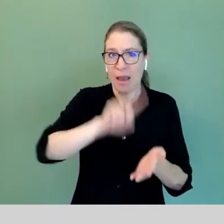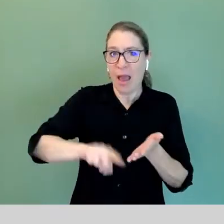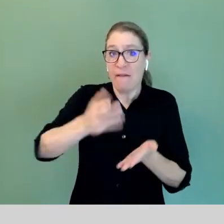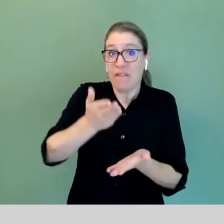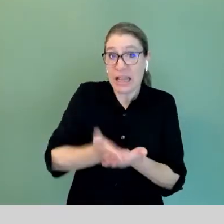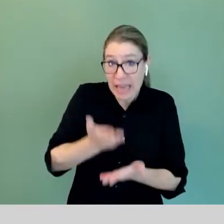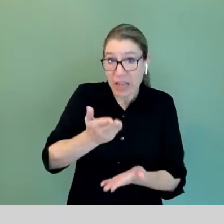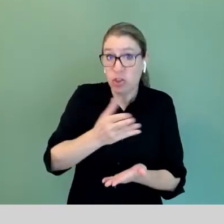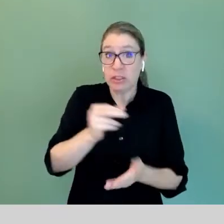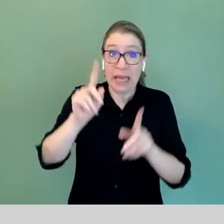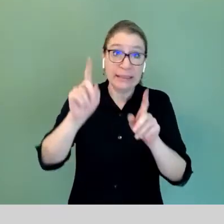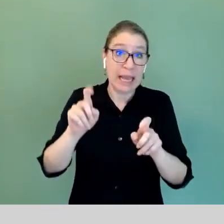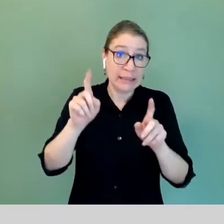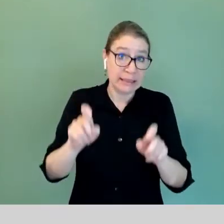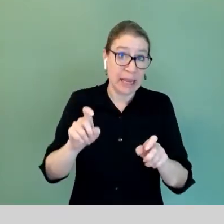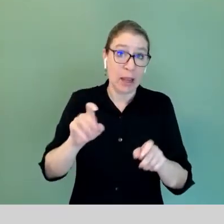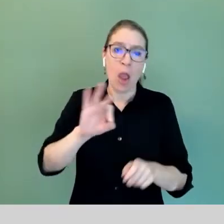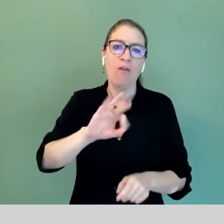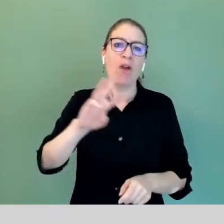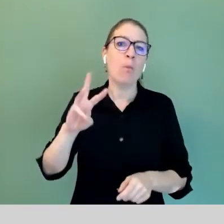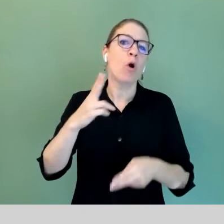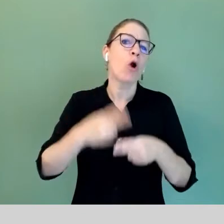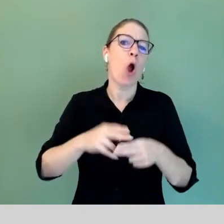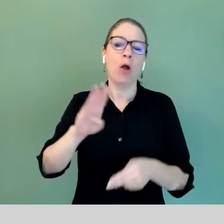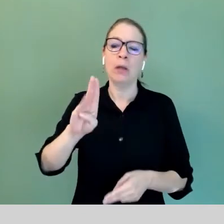data testing framework called Bulwark.